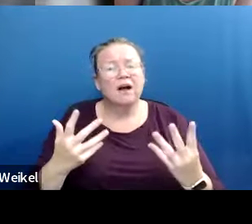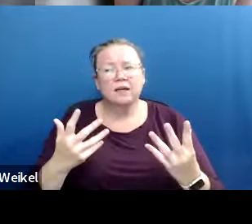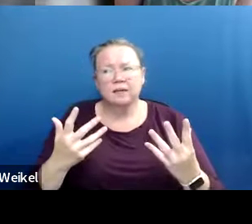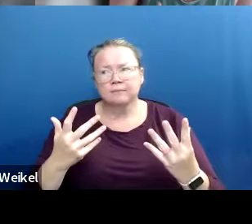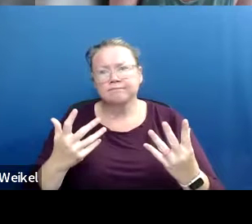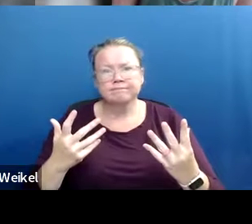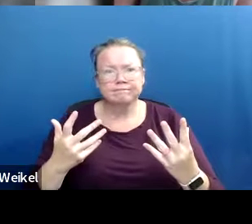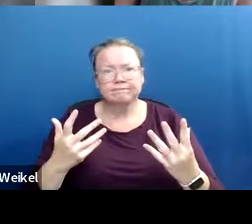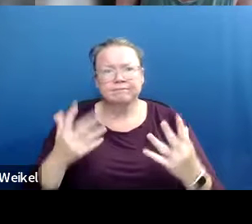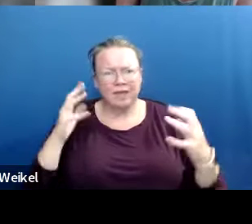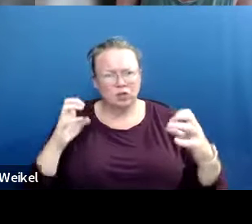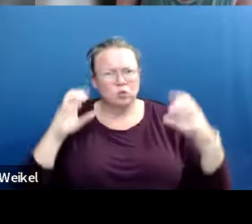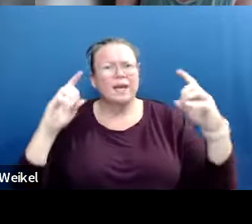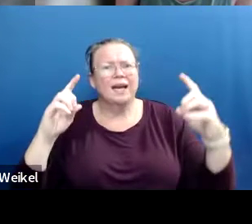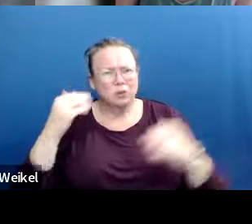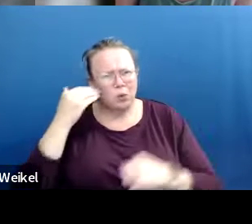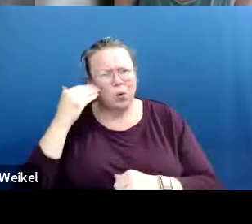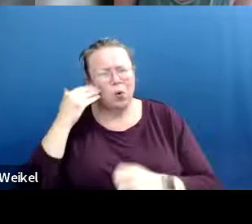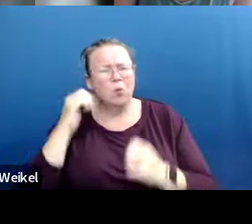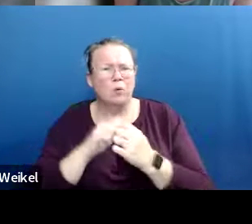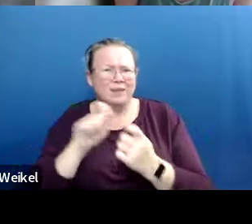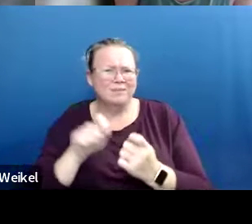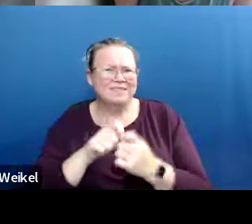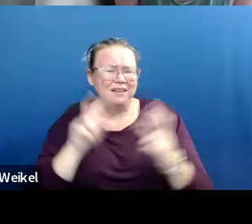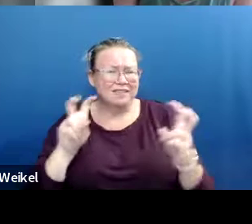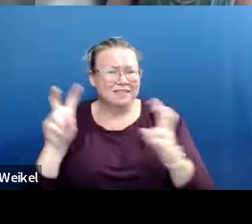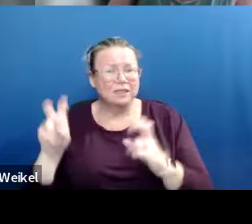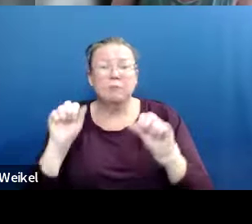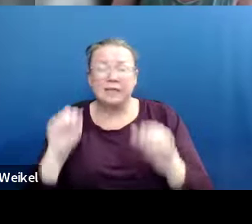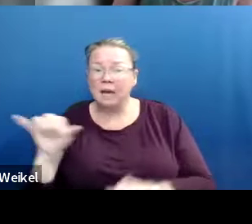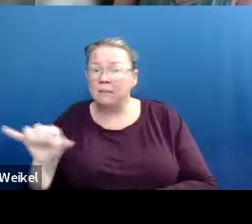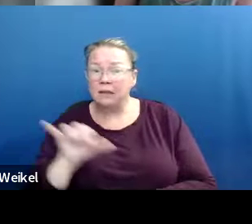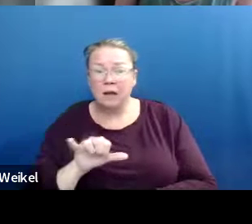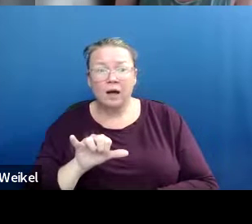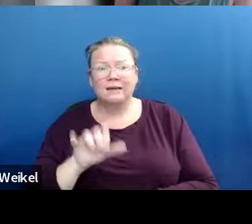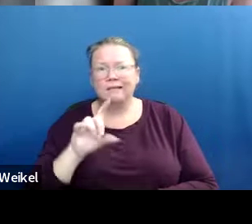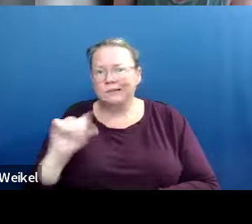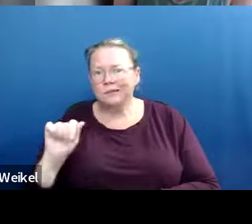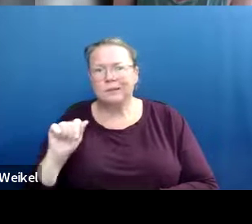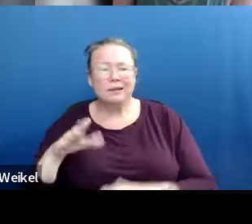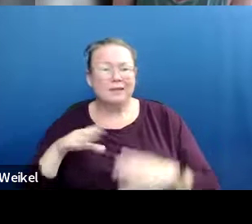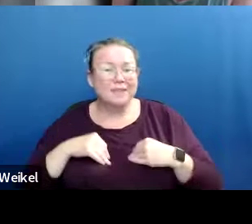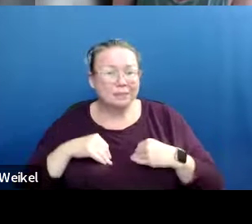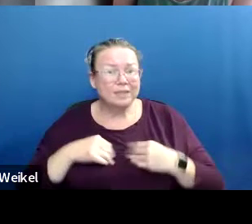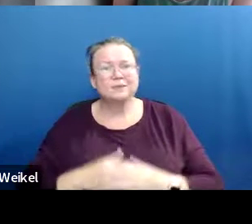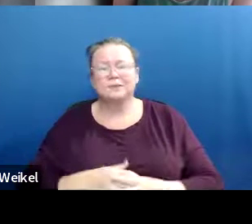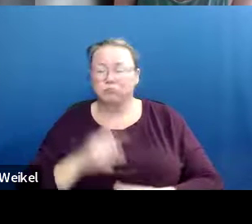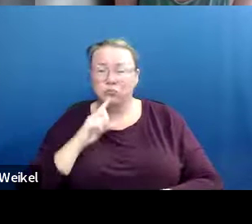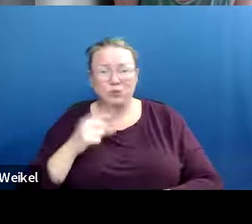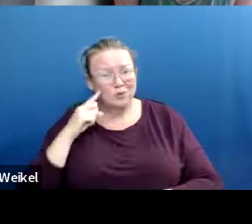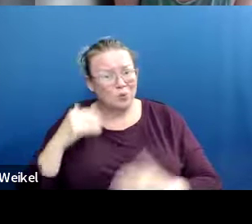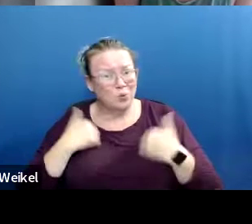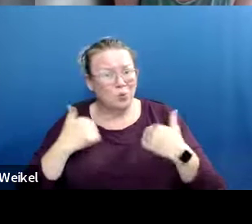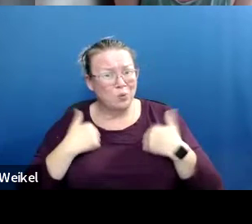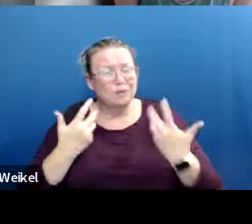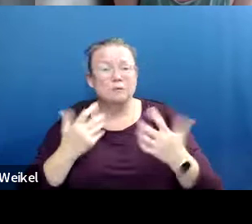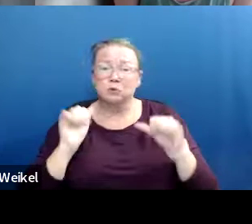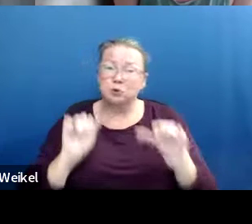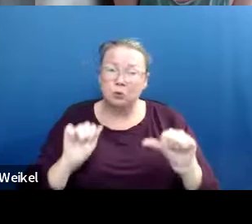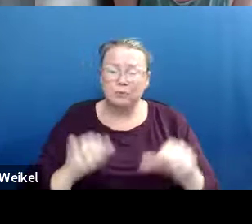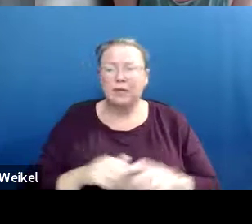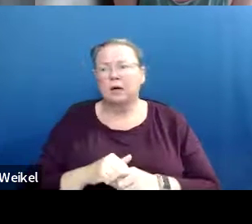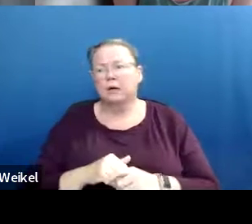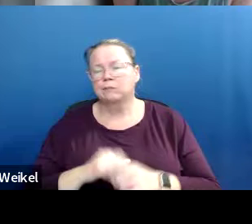Harm (He/Him): education on on certain topics which could be like disability acceptance, especially for youth. It could be about